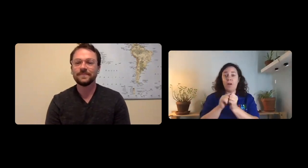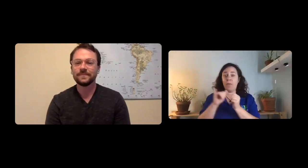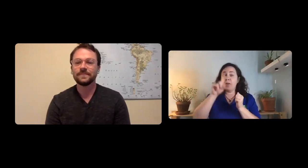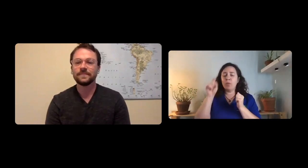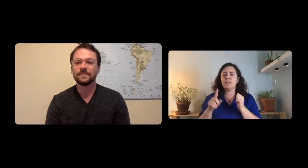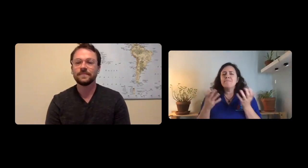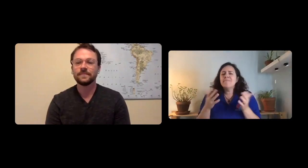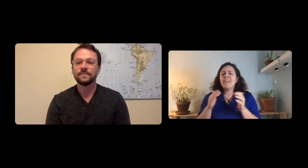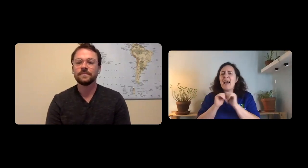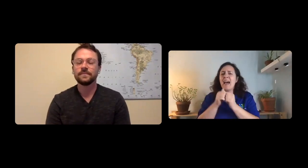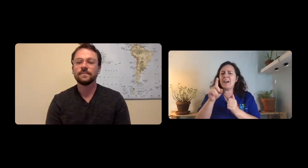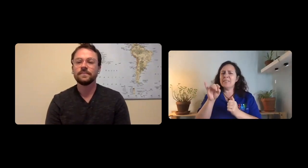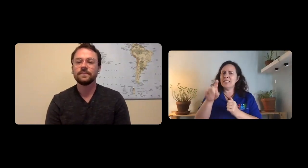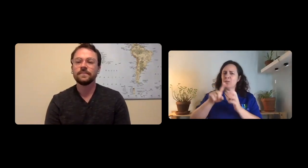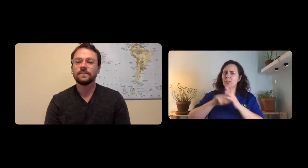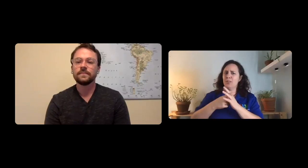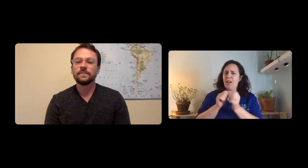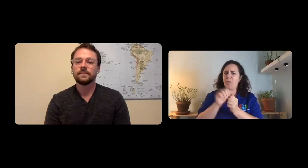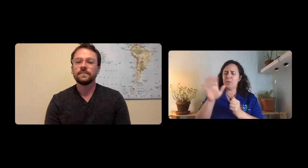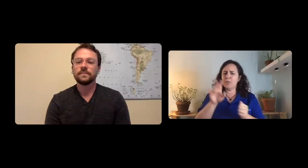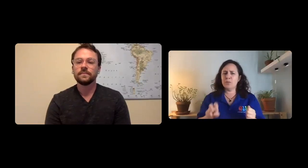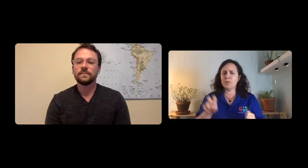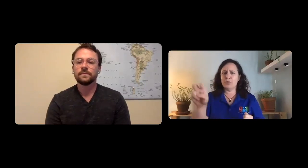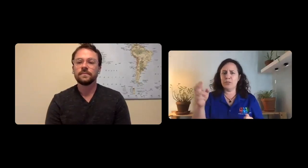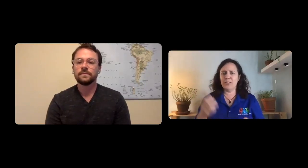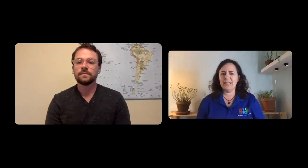It's amazing. We have a list of questions for you to get through.